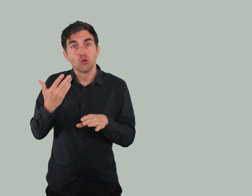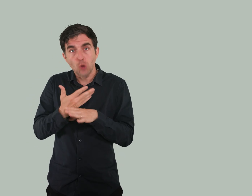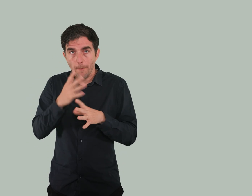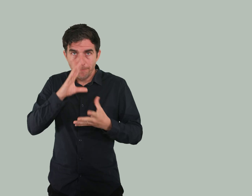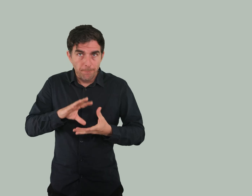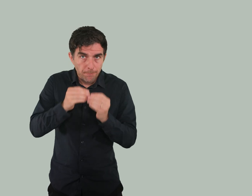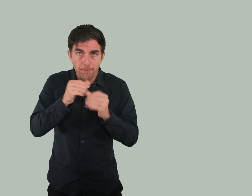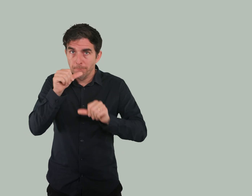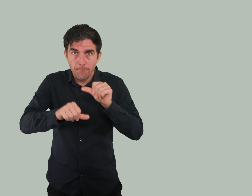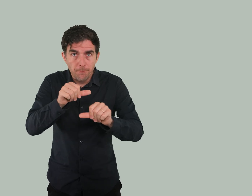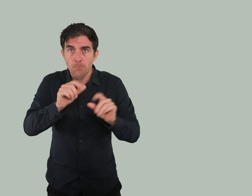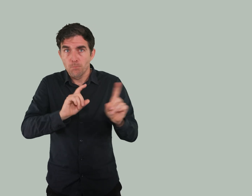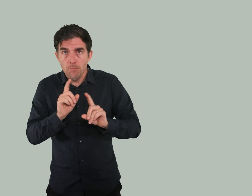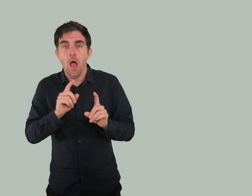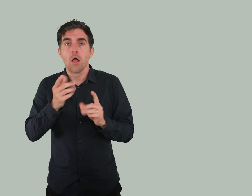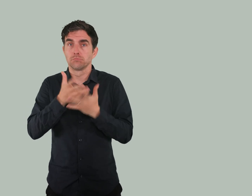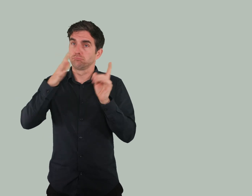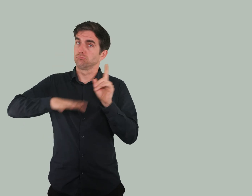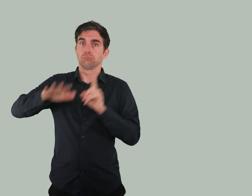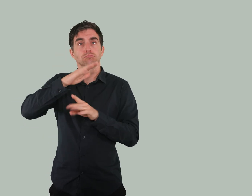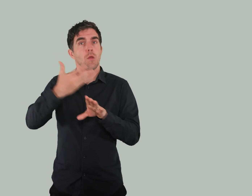job design and wider labour-market structure,